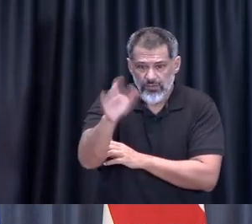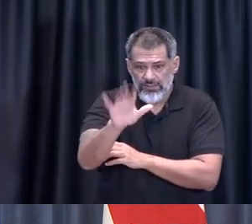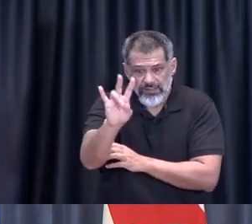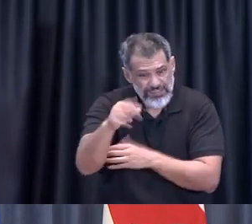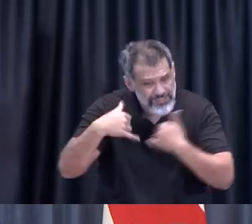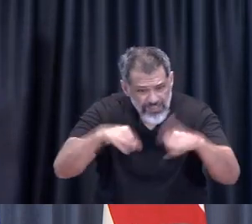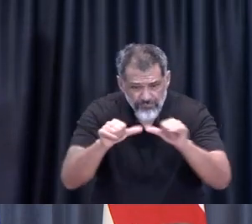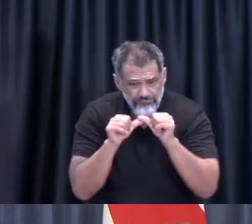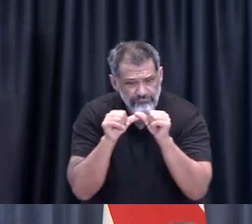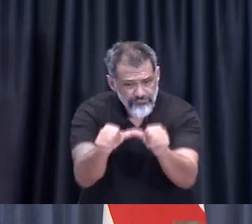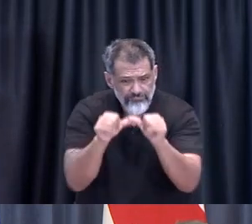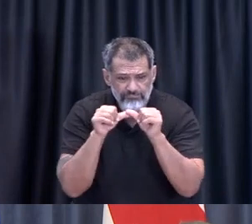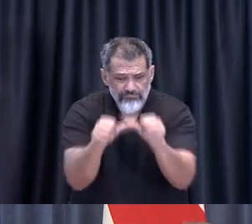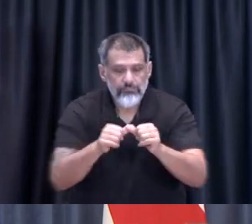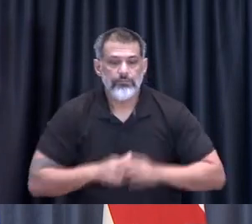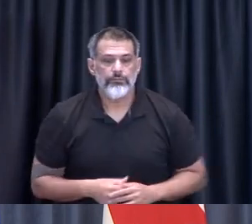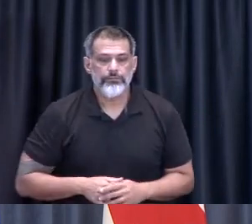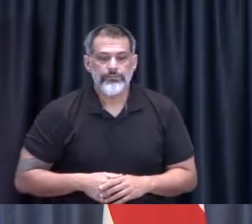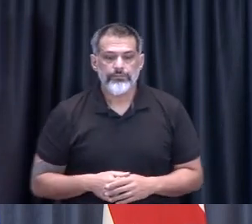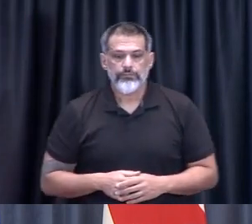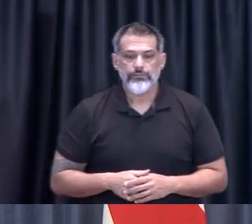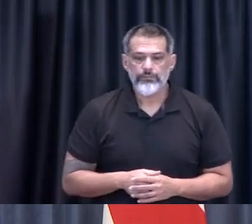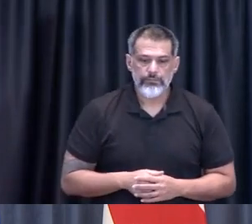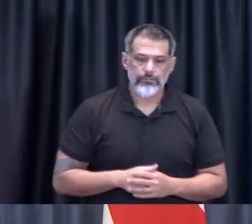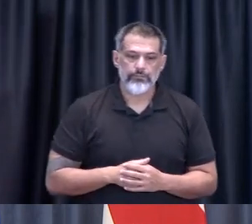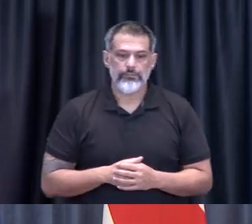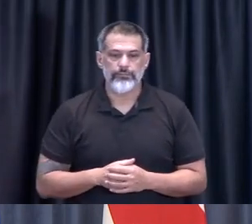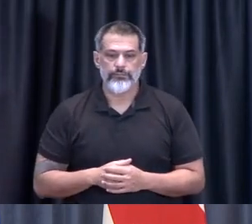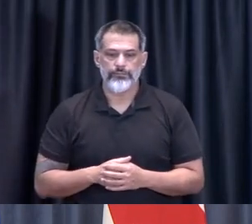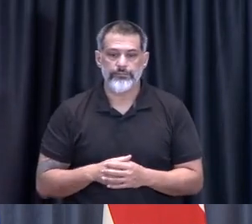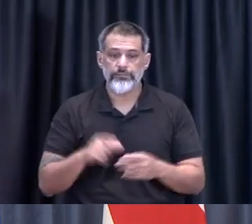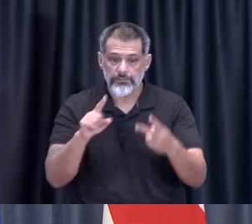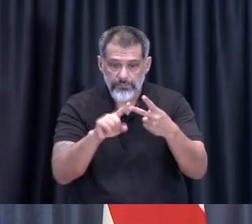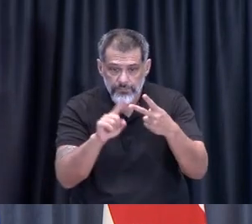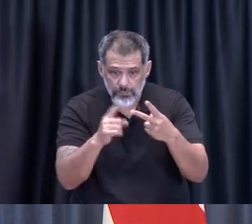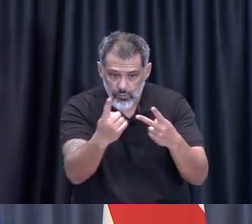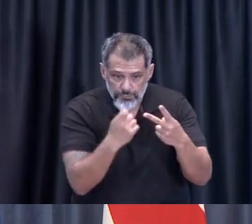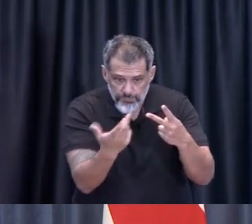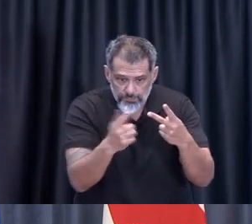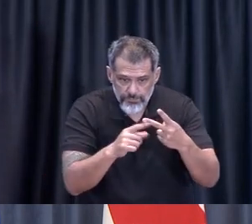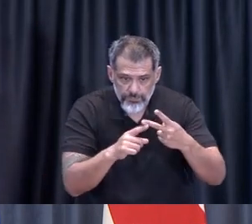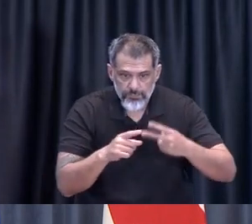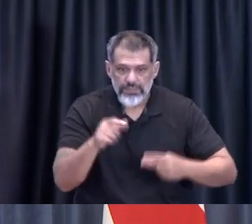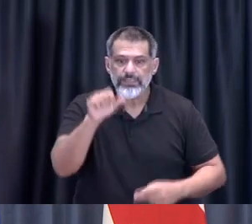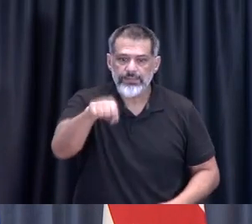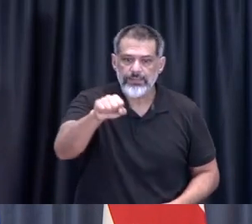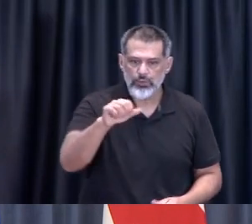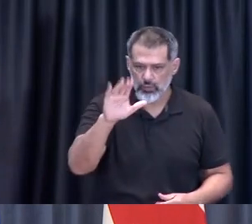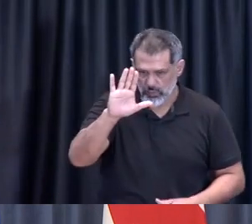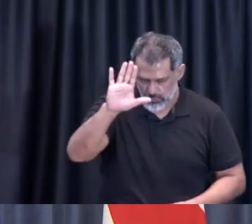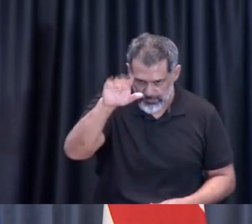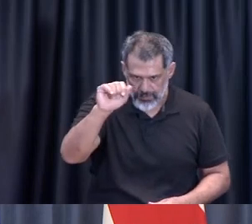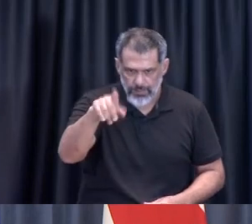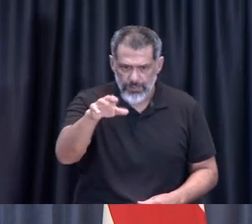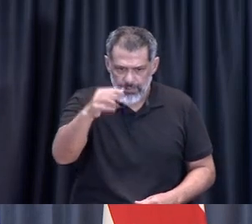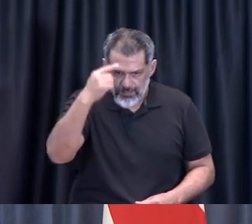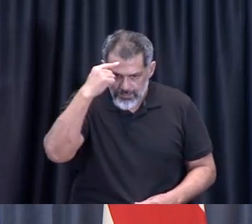The follow up, Dave. Yeah. Pardon me. I think this one may be for